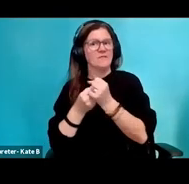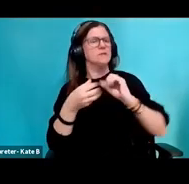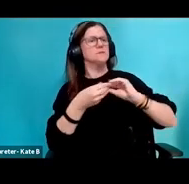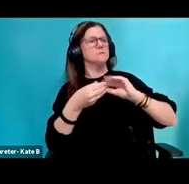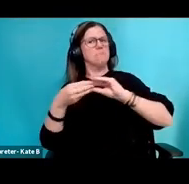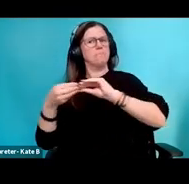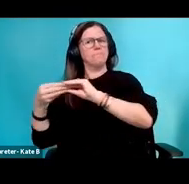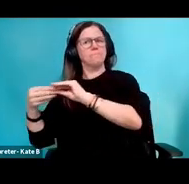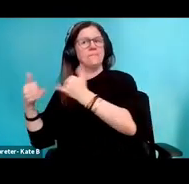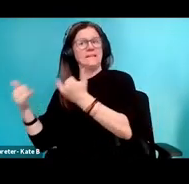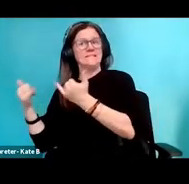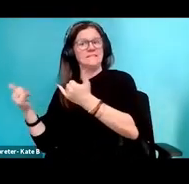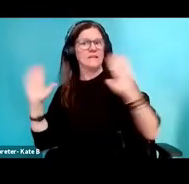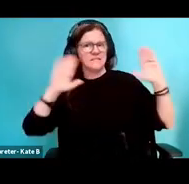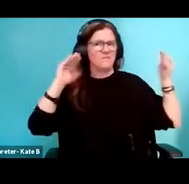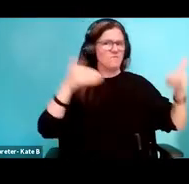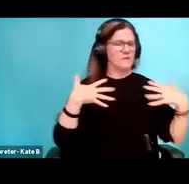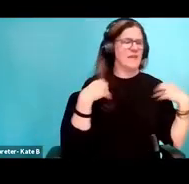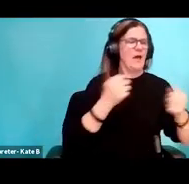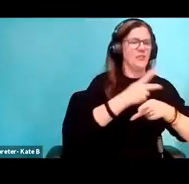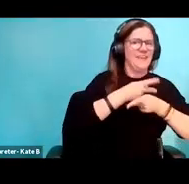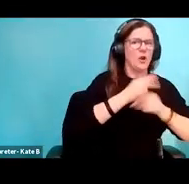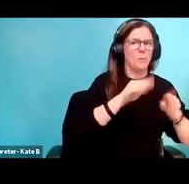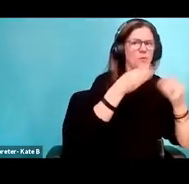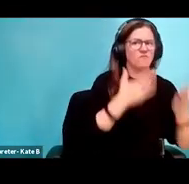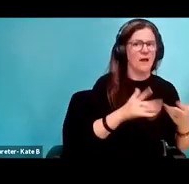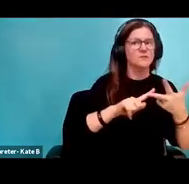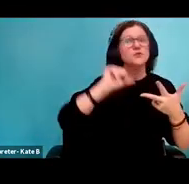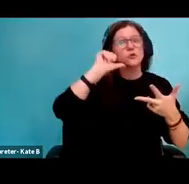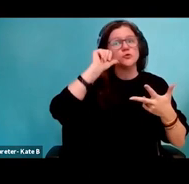today's focus will be on healthcare providers, and tomorrow, will have a bit more focus on